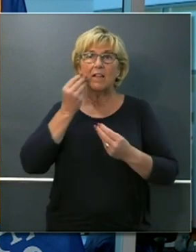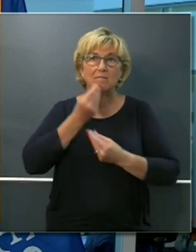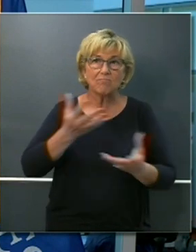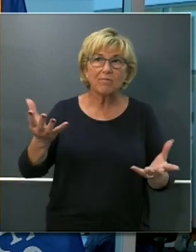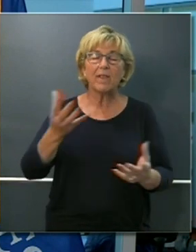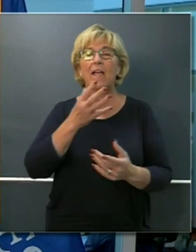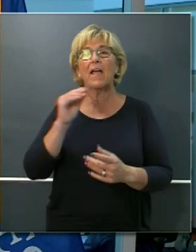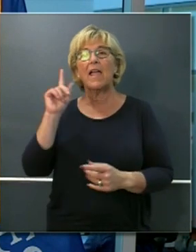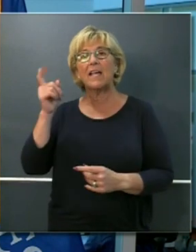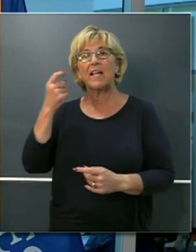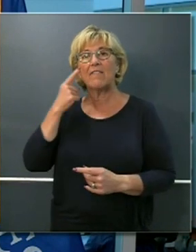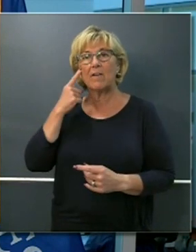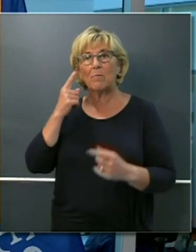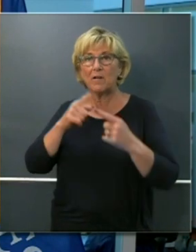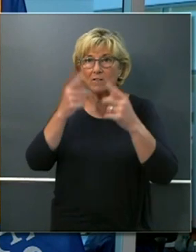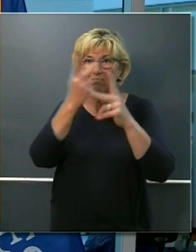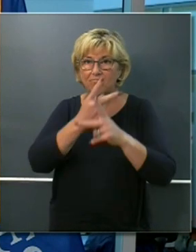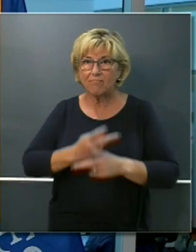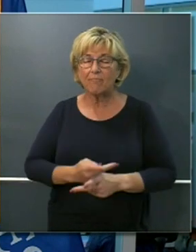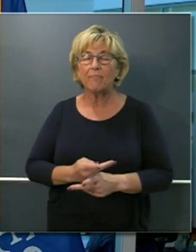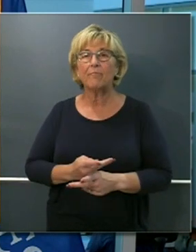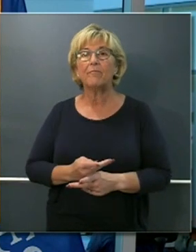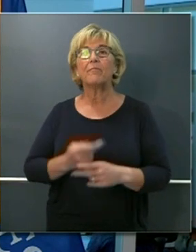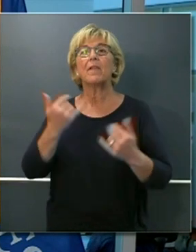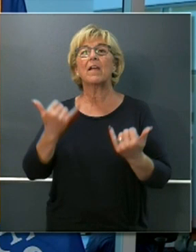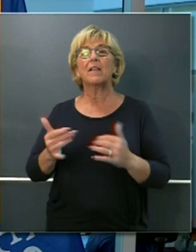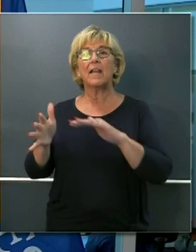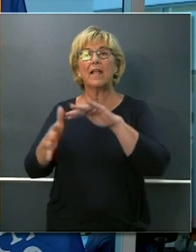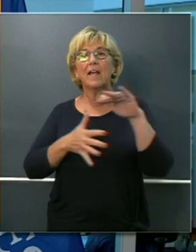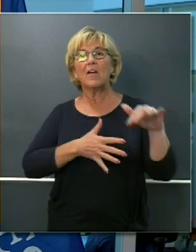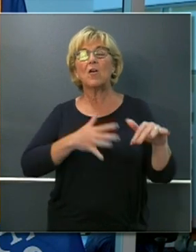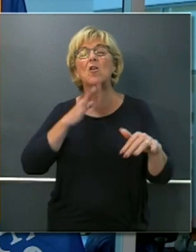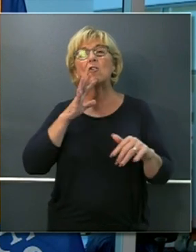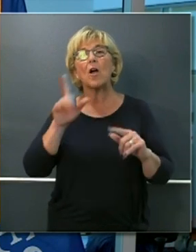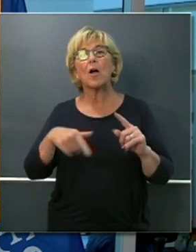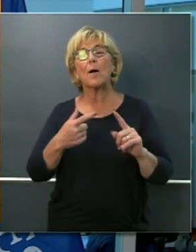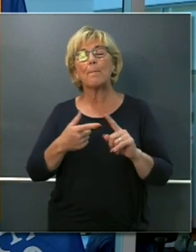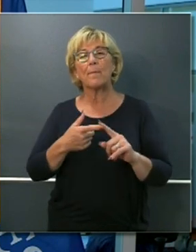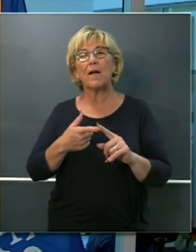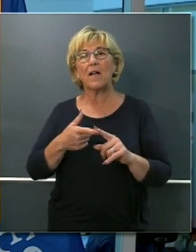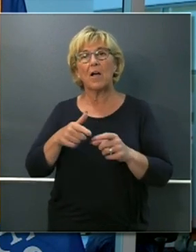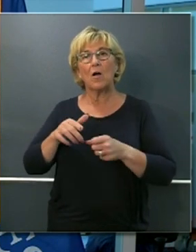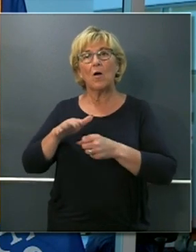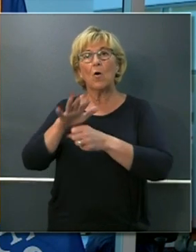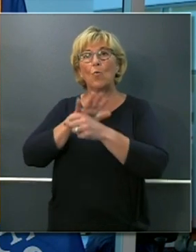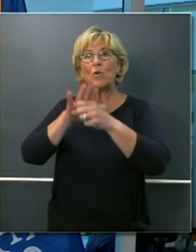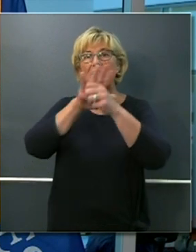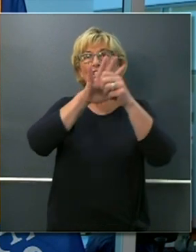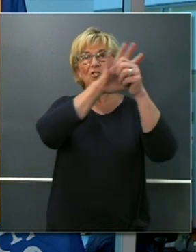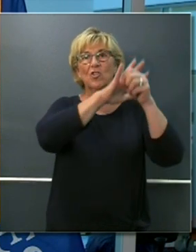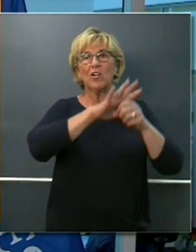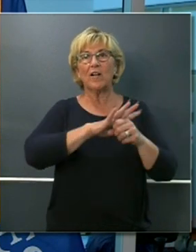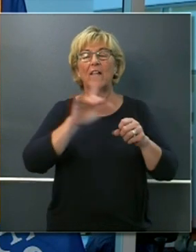THAT HAS BEEN A KEY FOCUS ON MUCH OF OUR WORK AND WE WILL CONTINUE TO WORK DILIGENTLY ON THAT. FINALLY, WE WILL BE LOOKING AT CONTACT TRACING CAPACITY STATEWIDE WORKING WITH LOCAL HEALTH AUTHORITIES AND